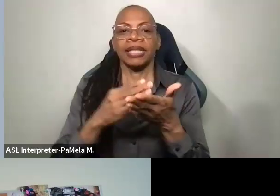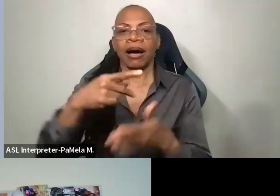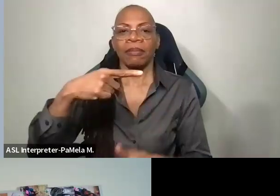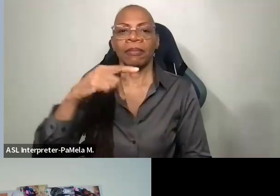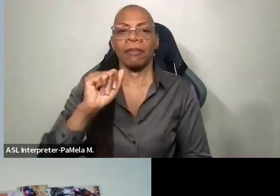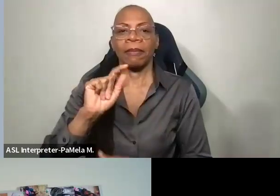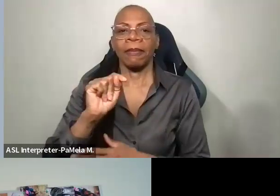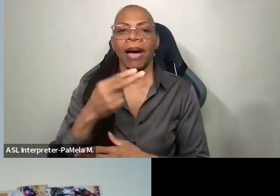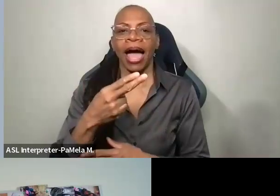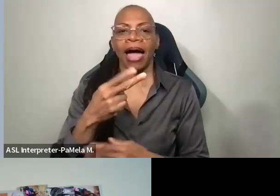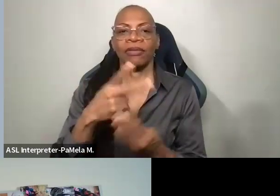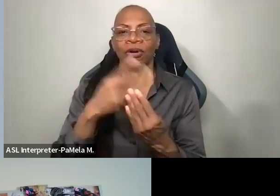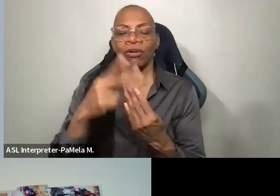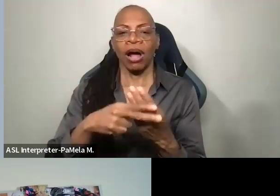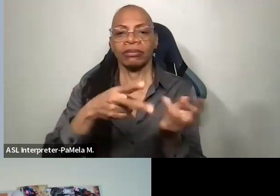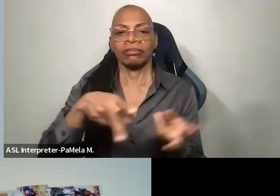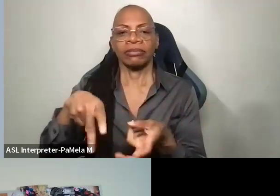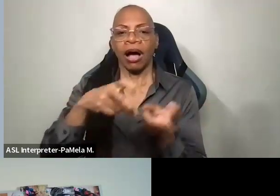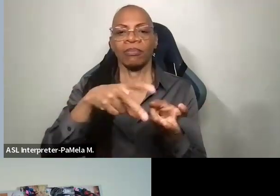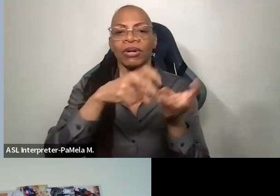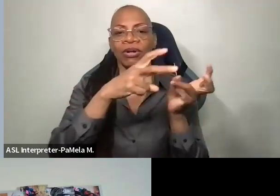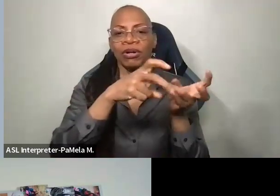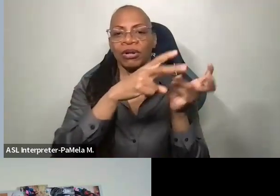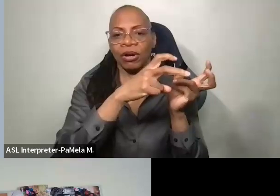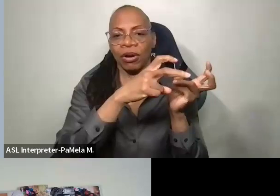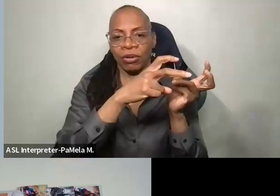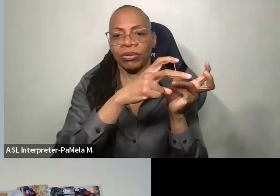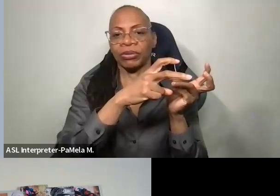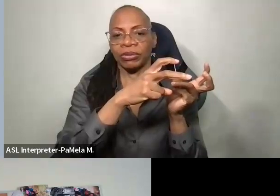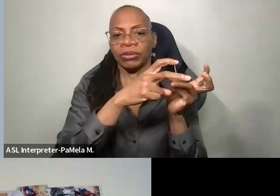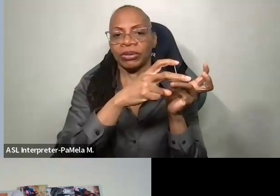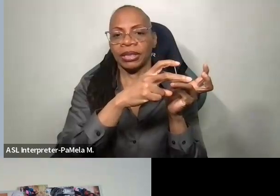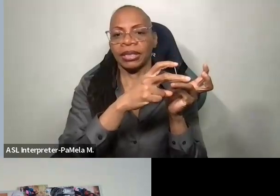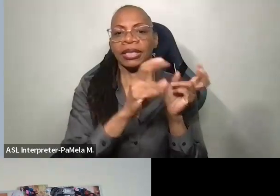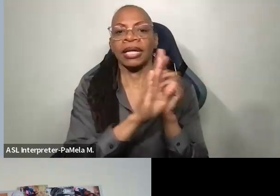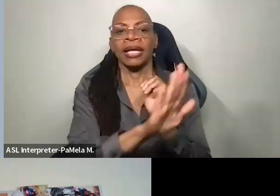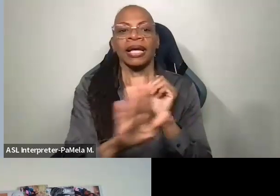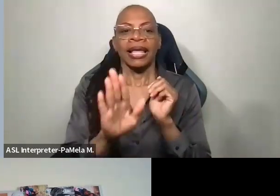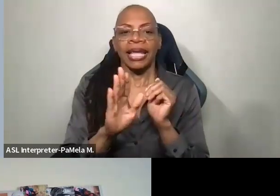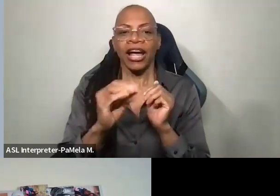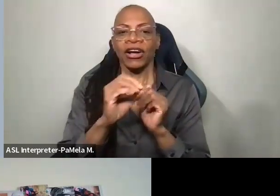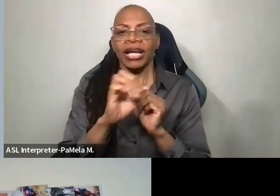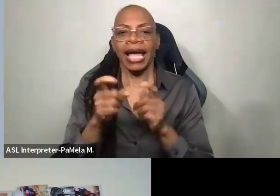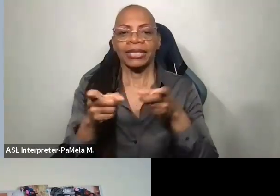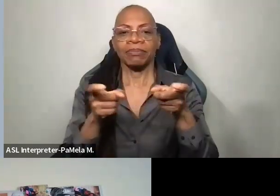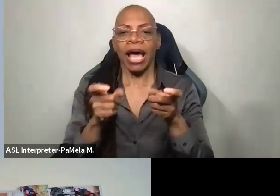their case management notes into HMIS as well as other scanned items. Is that okay?" Yeah, I think that's fine.